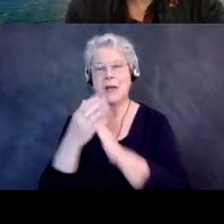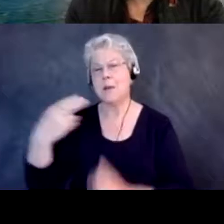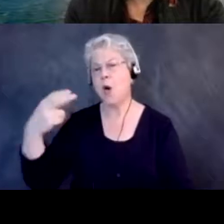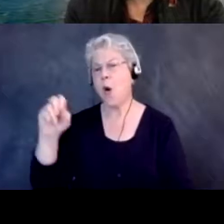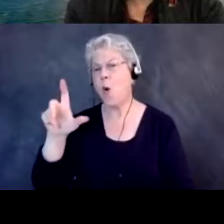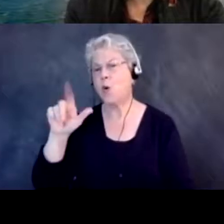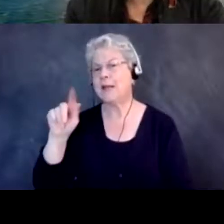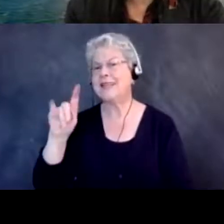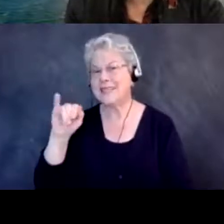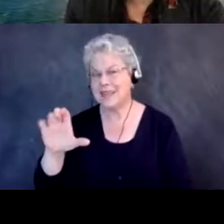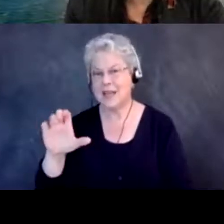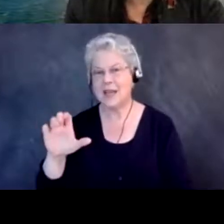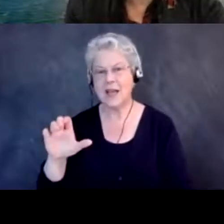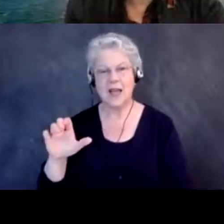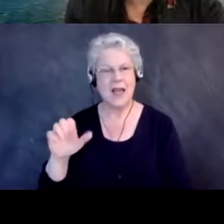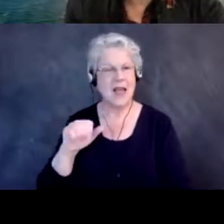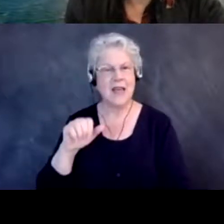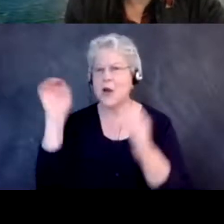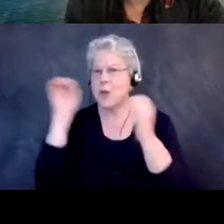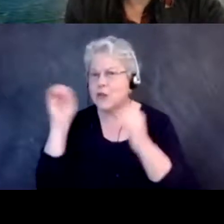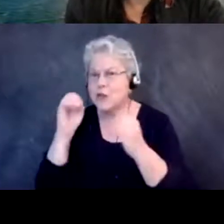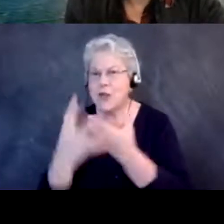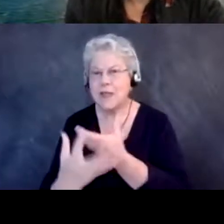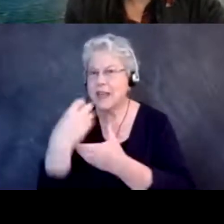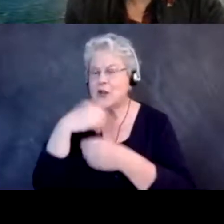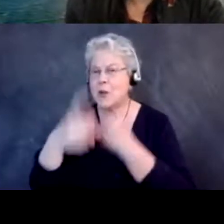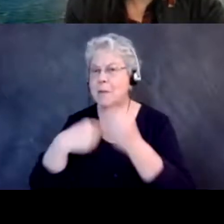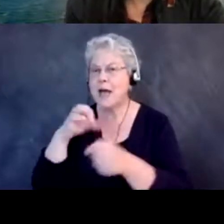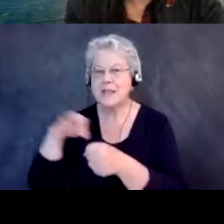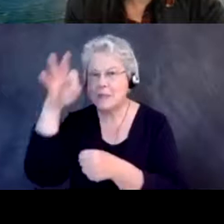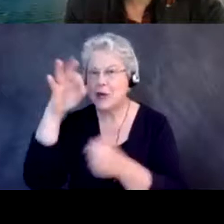realized that there was no room for spirituality in our plan. There was no room for traditional